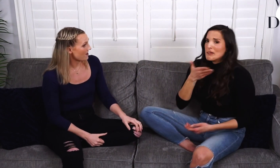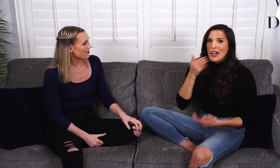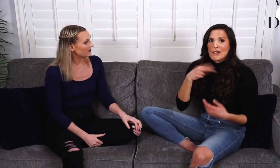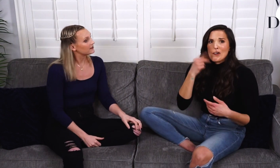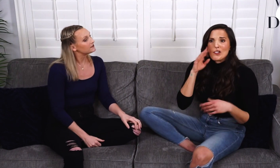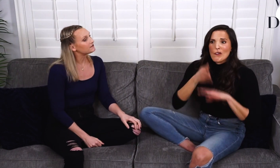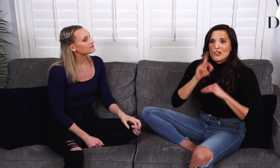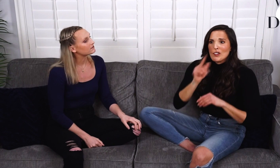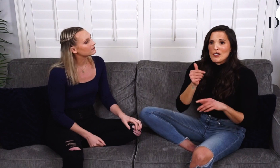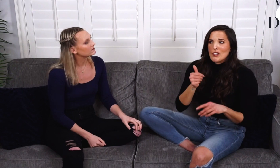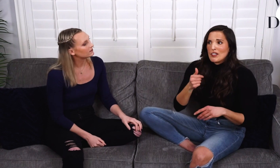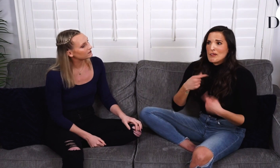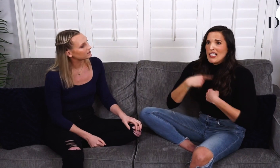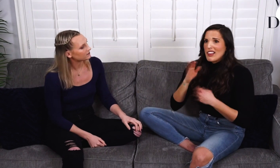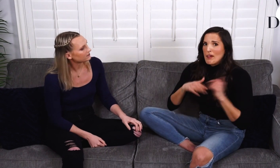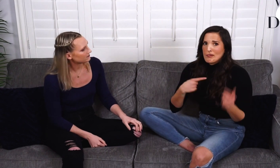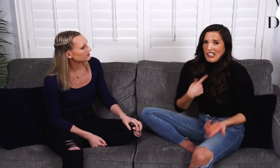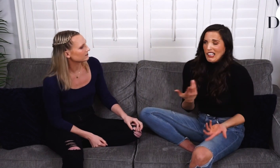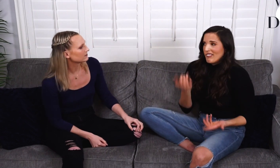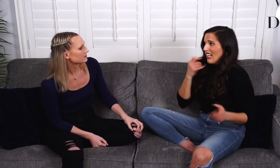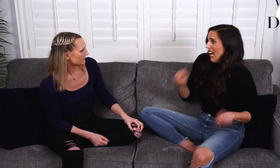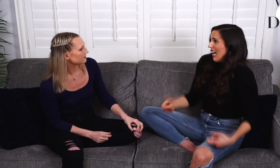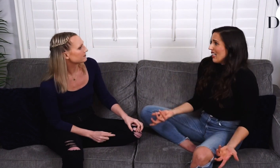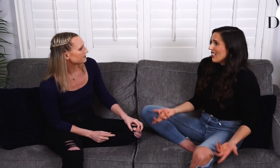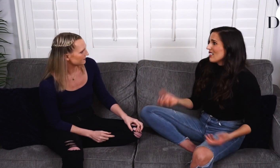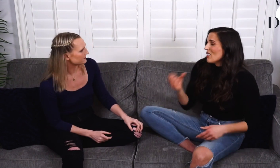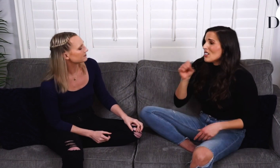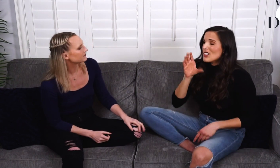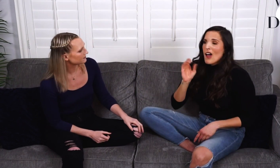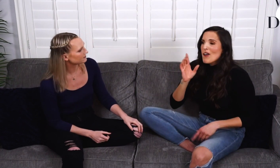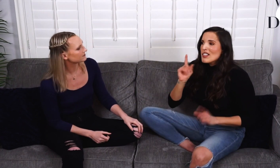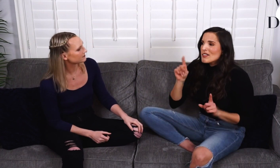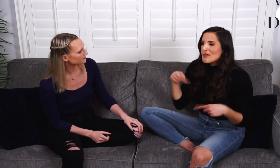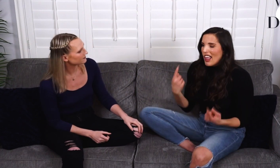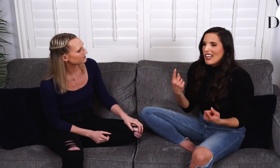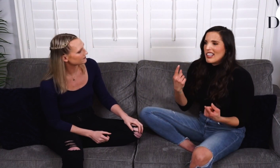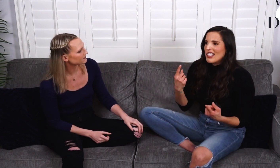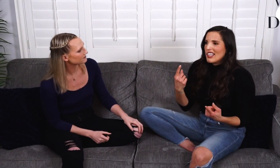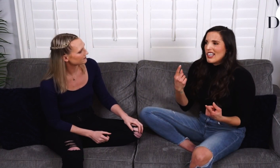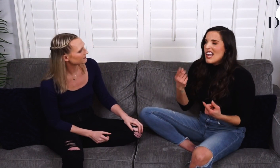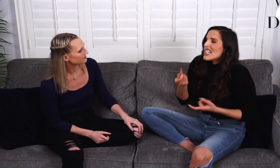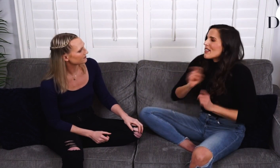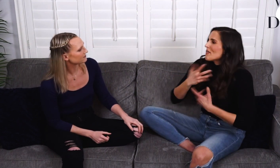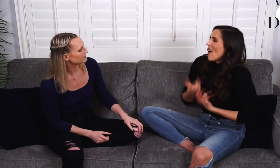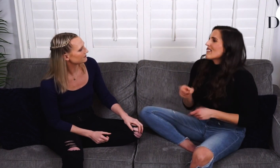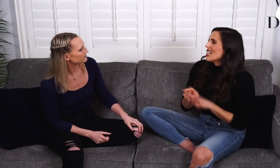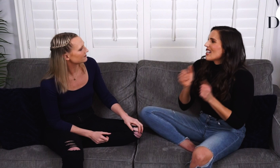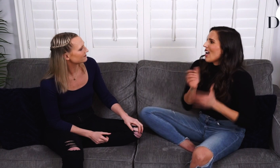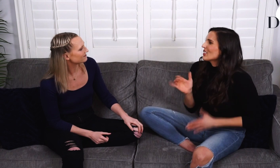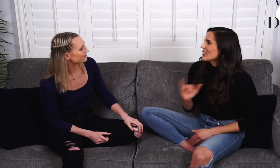who better to voice-over for me than myself, if I can So it's been... I mean it gave me confidence